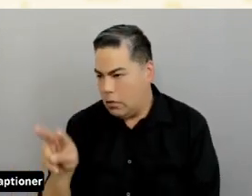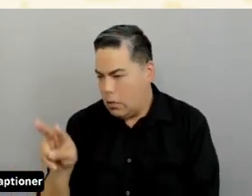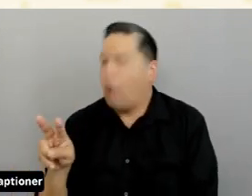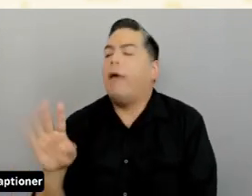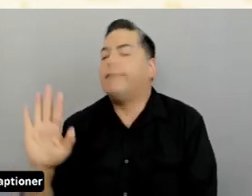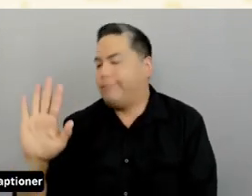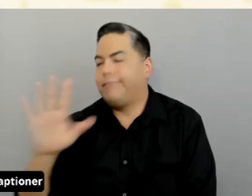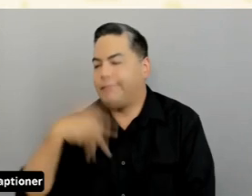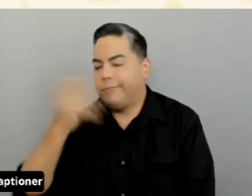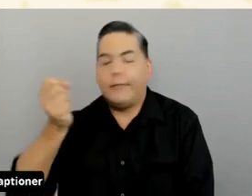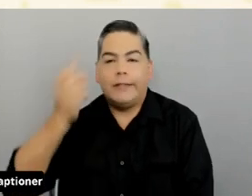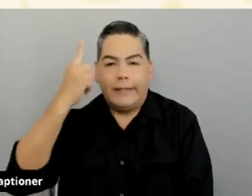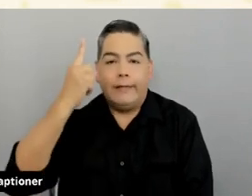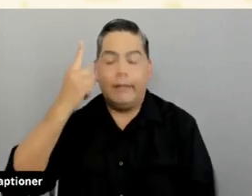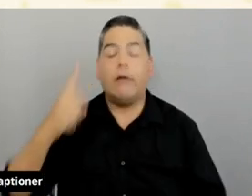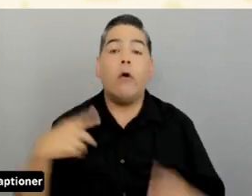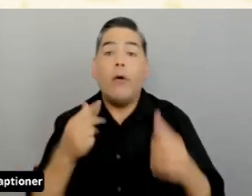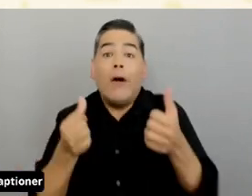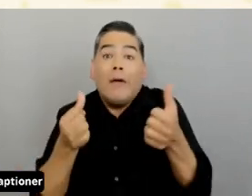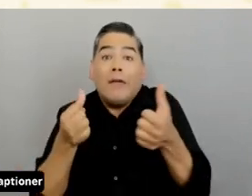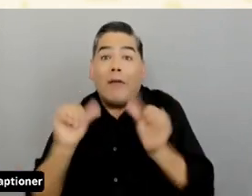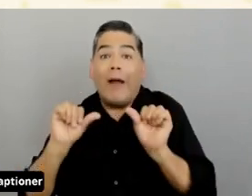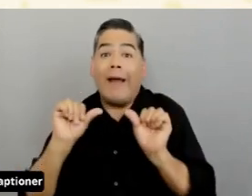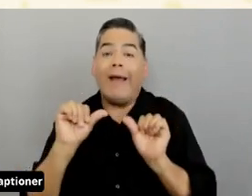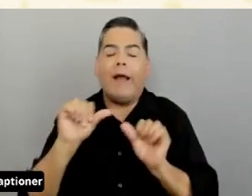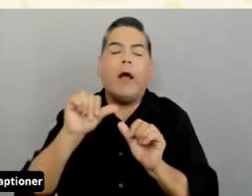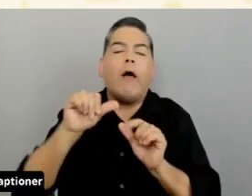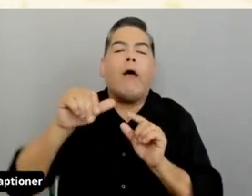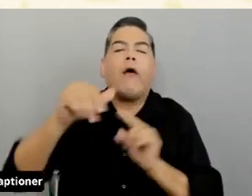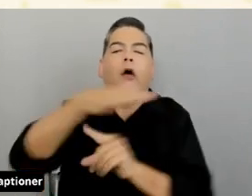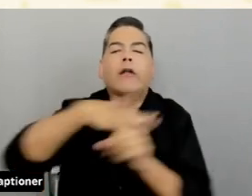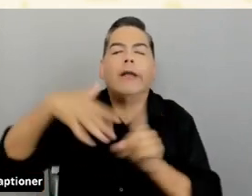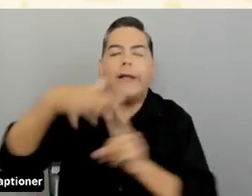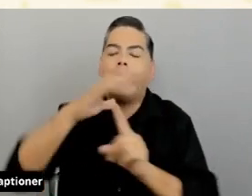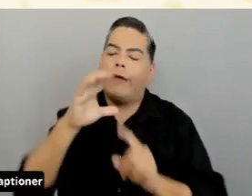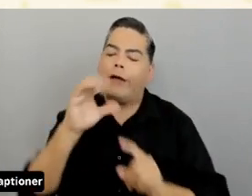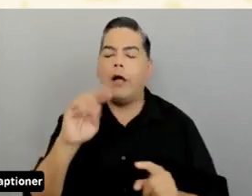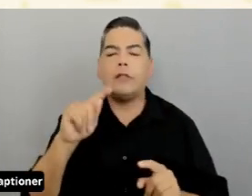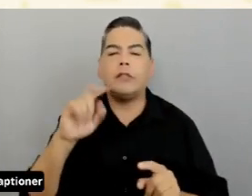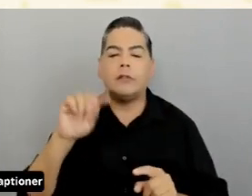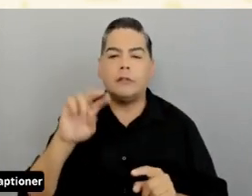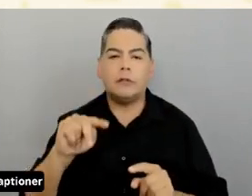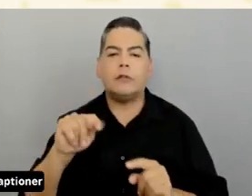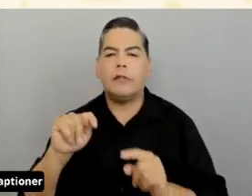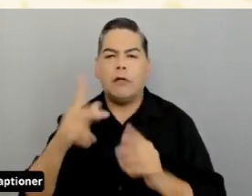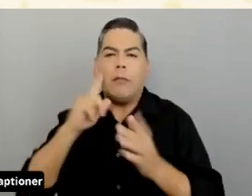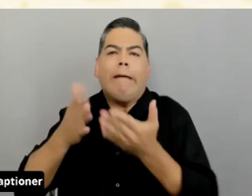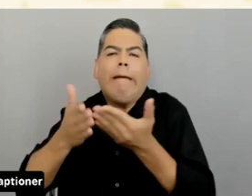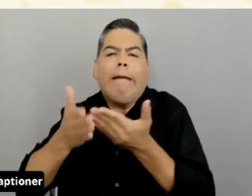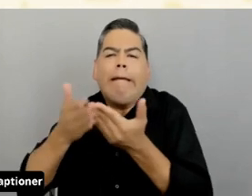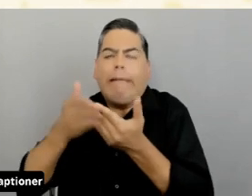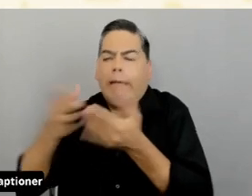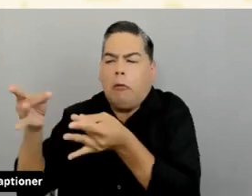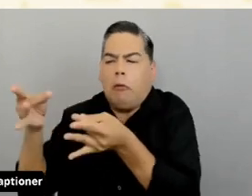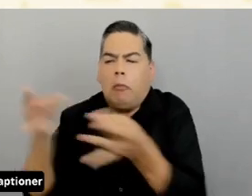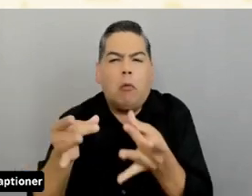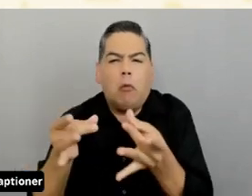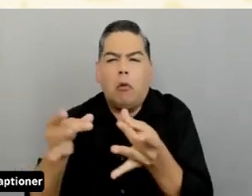Also, try to create the content in a way that will be intuitive, right? Intuitive for the users.